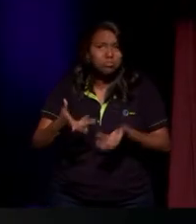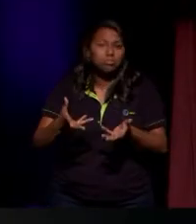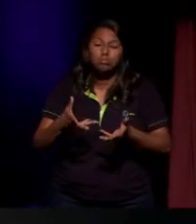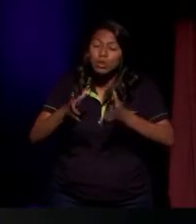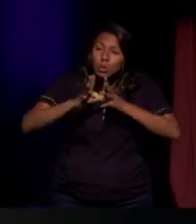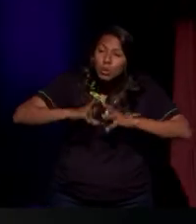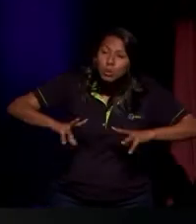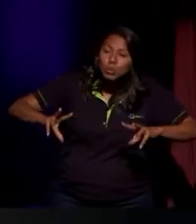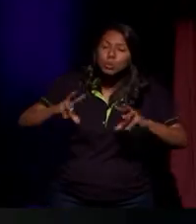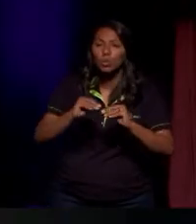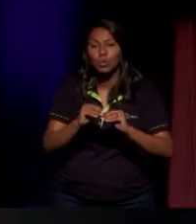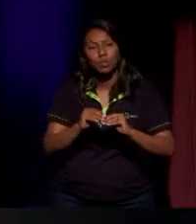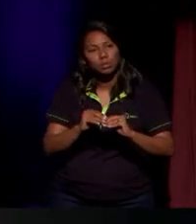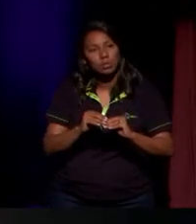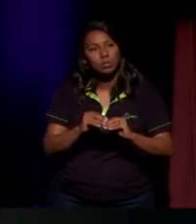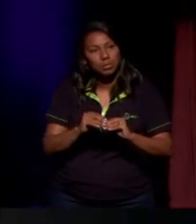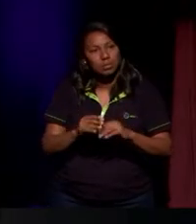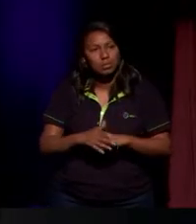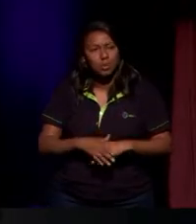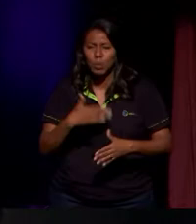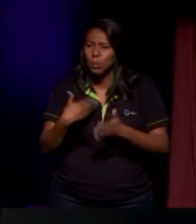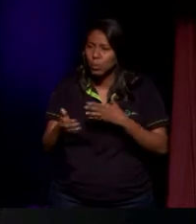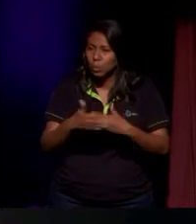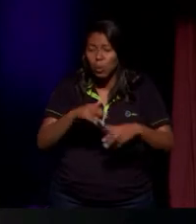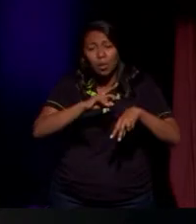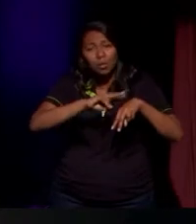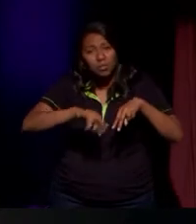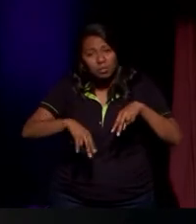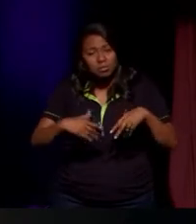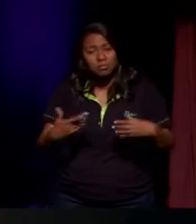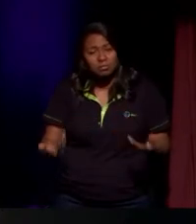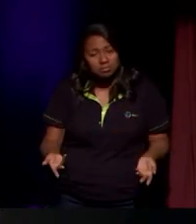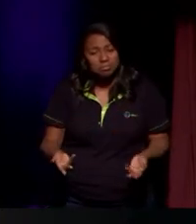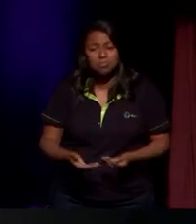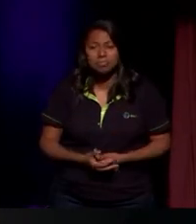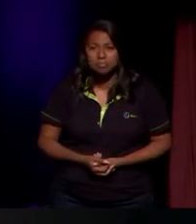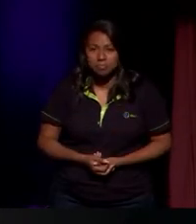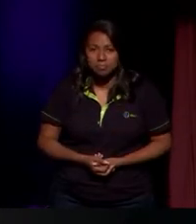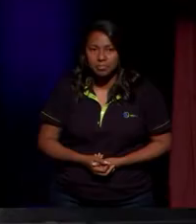no matter what their gender. With this, the Syrians leave Lebanon,